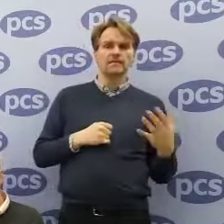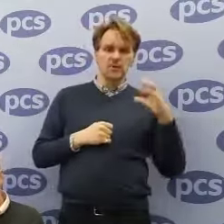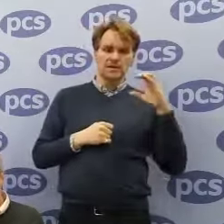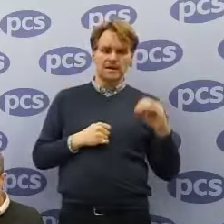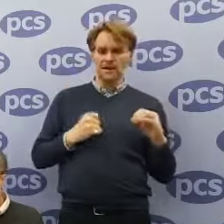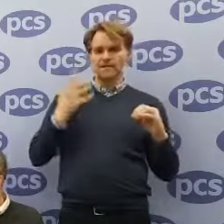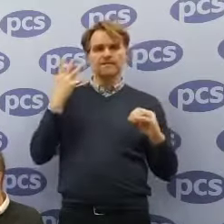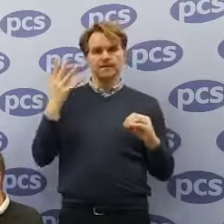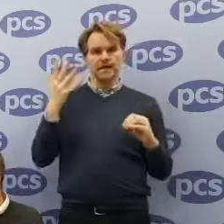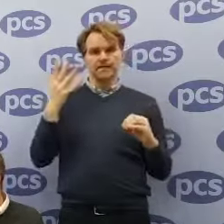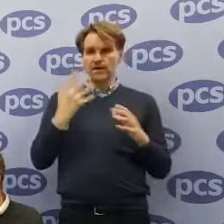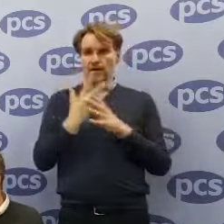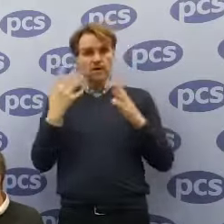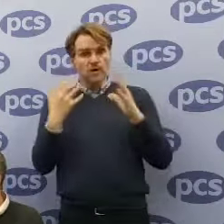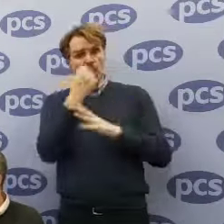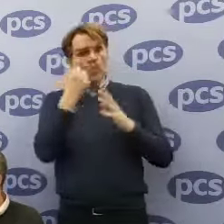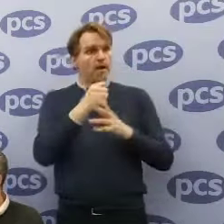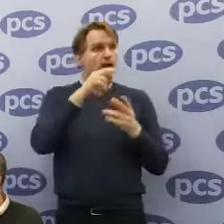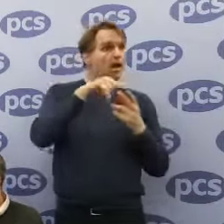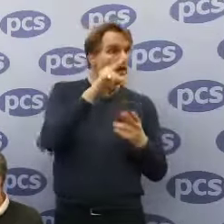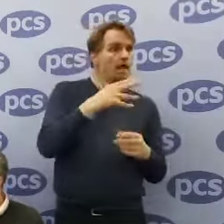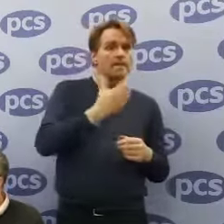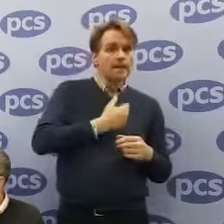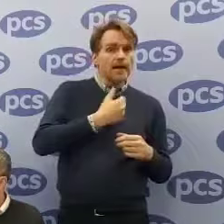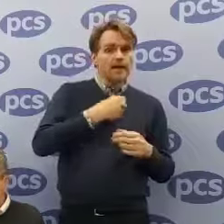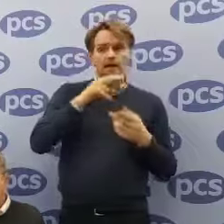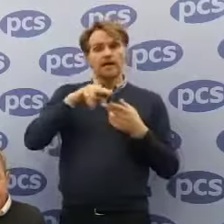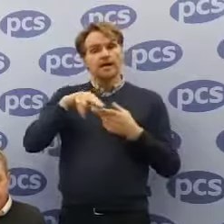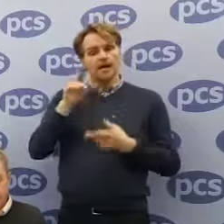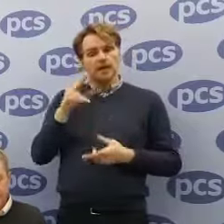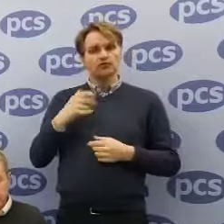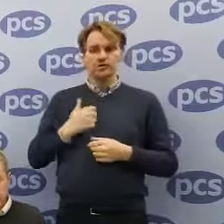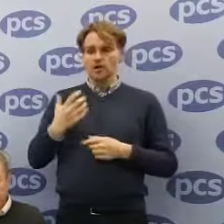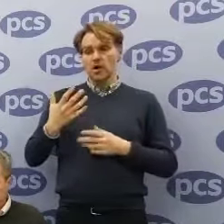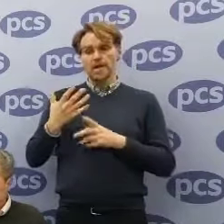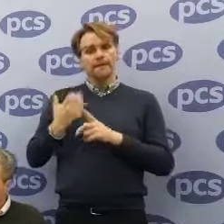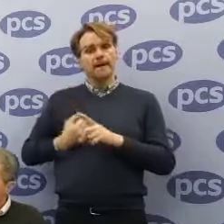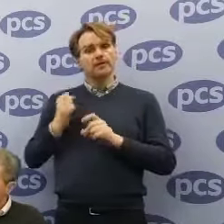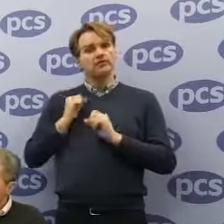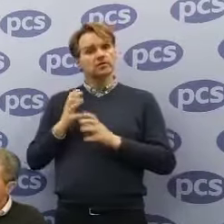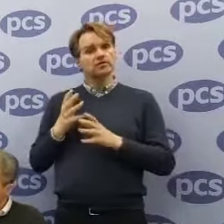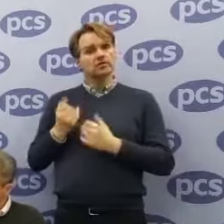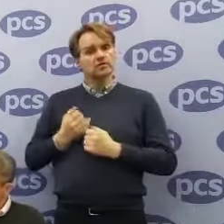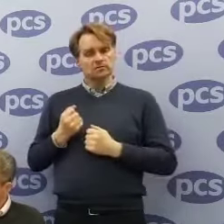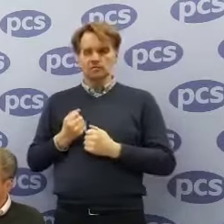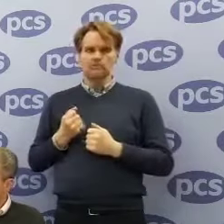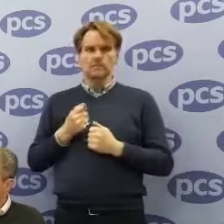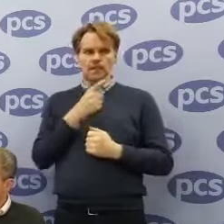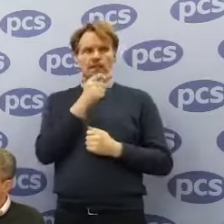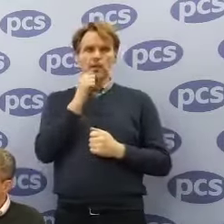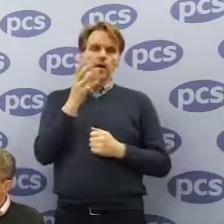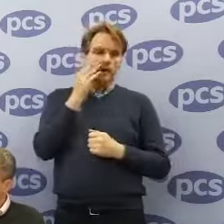absolutely I'm sure the NEC will do that. Ok thank you I mean a couple of very positive comments that have come in, Malcolm Davy